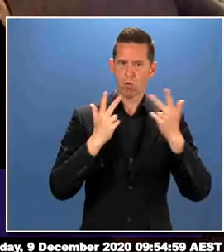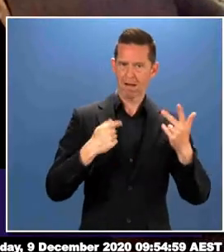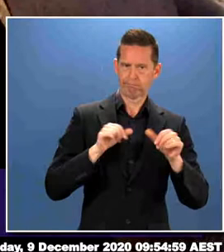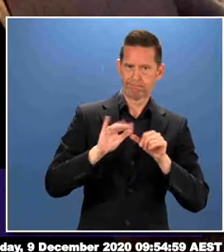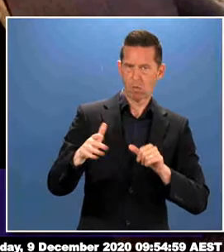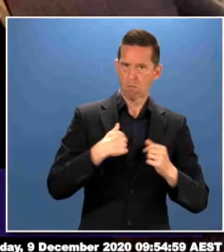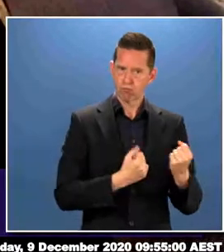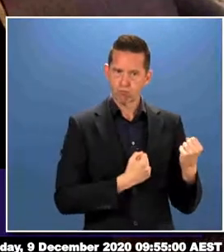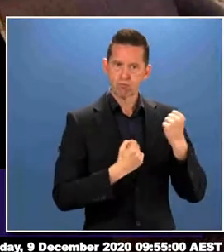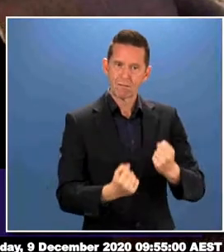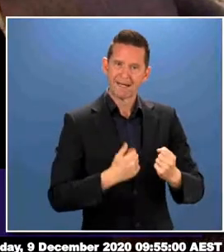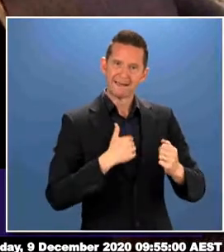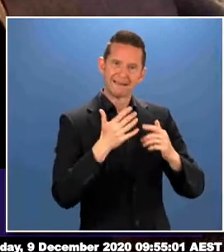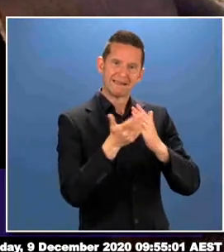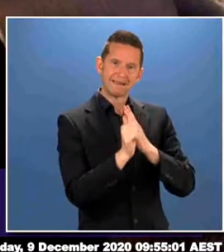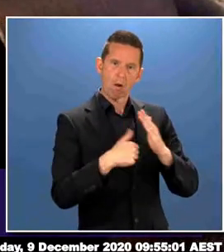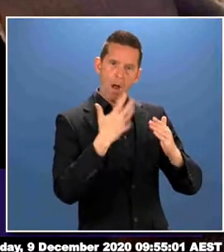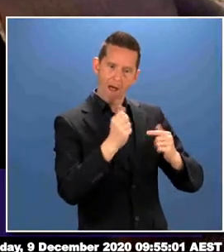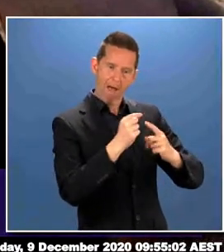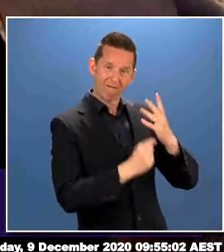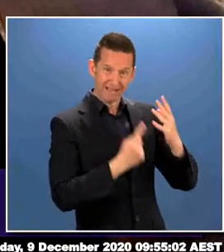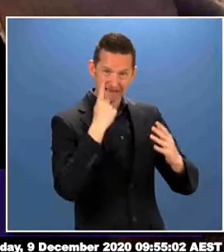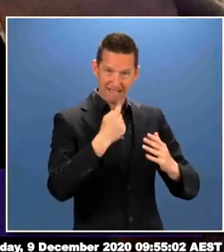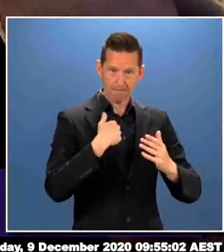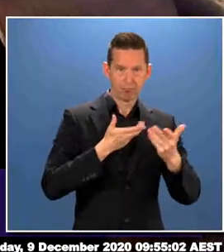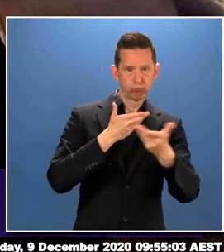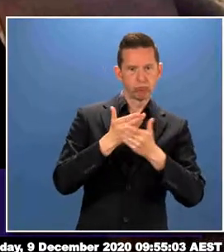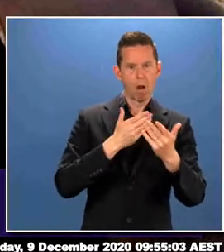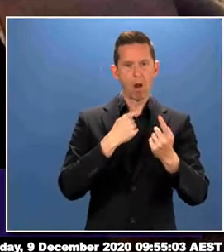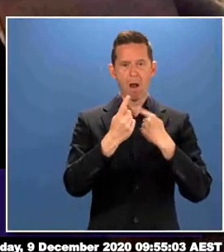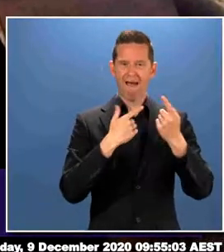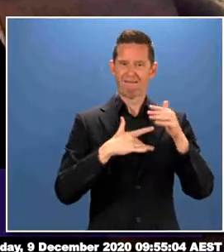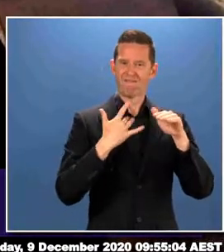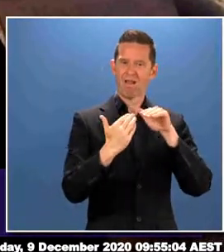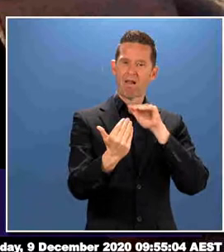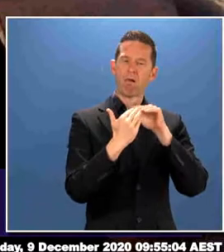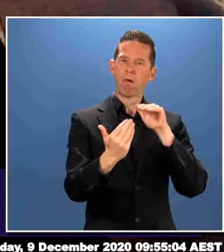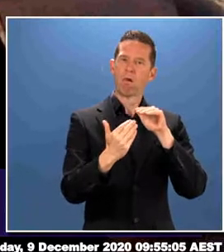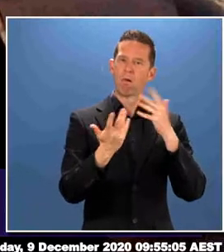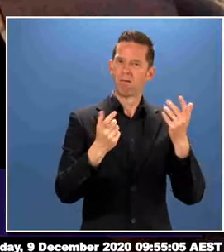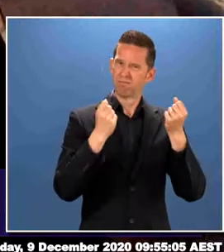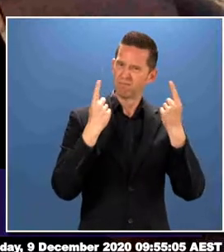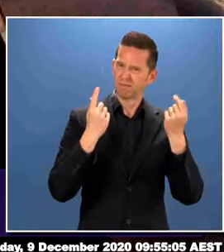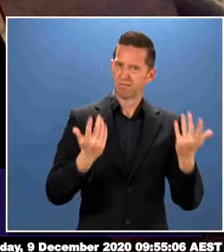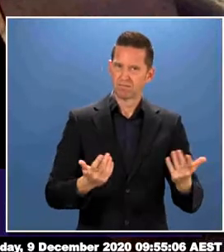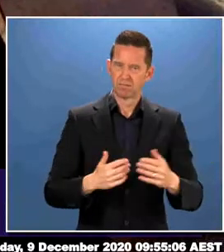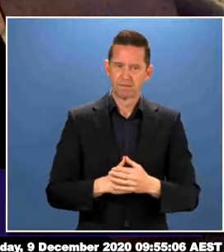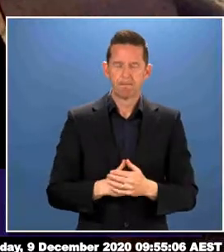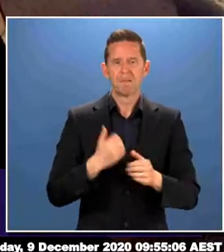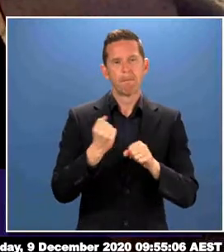sense of "Here is me engaging with my peers and here is me engaging in a one-to-one level where you see me", and it gave young people with a